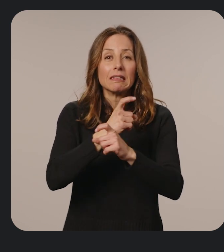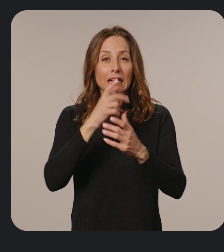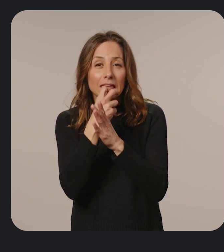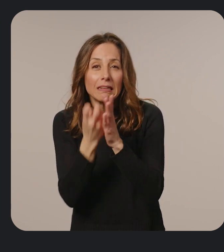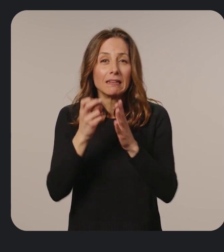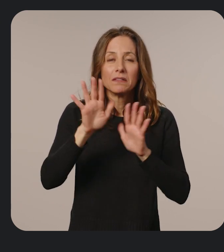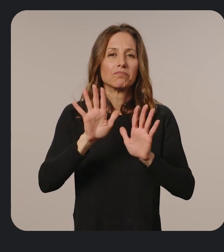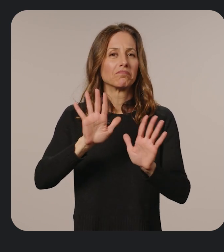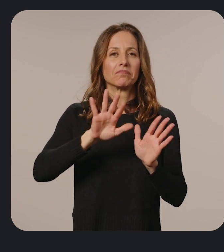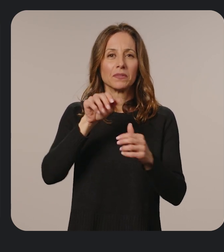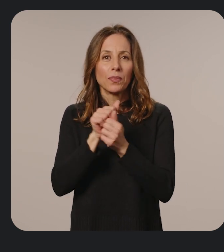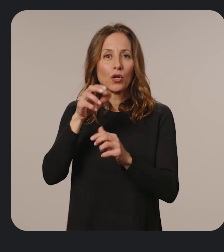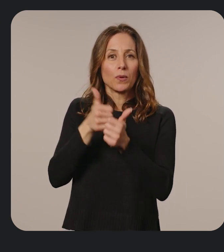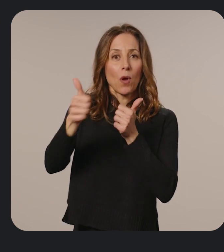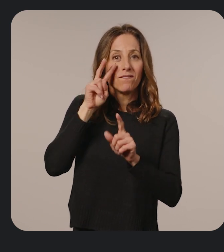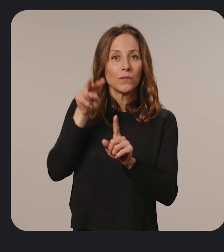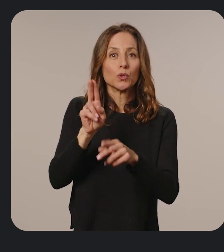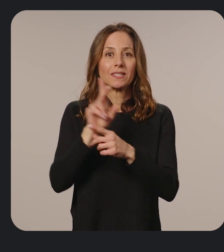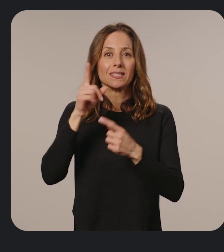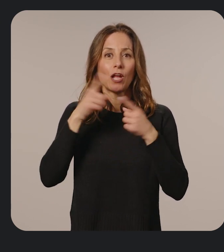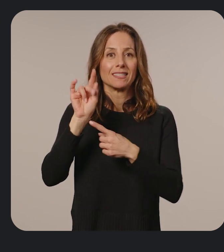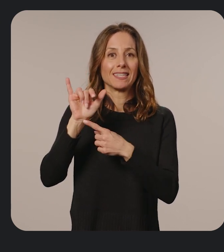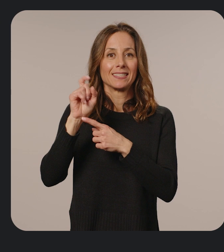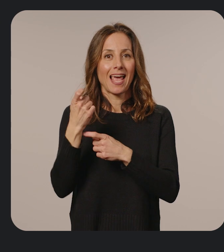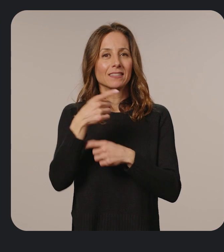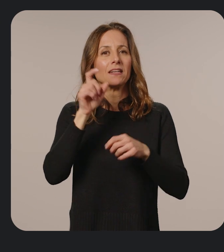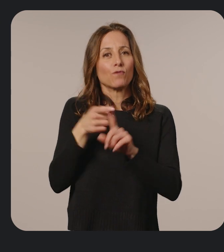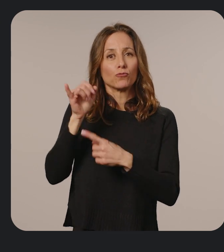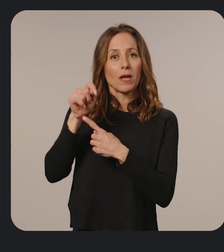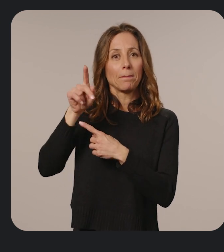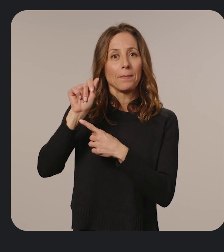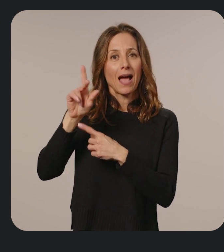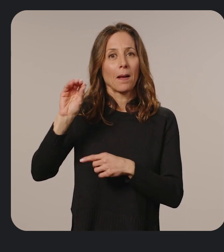of working directly with remote views using the declarative syntax from Jetpack Compose,